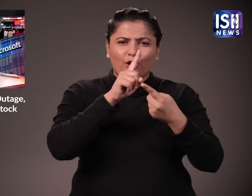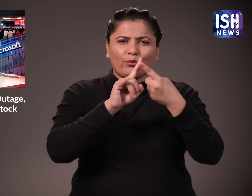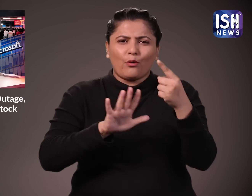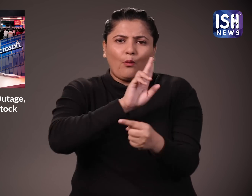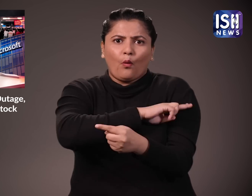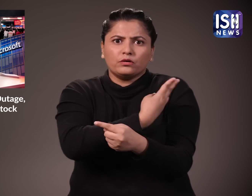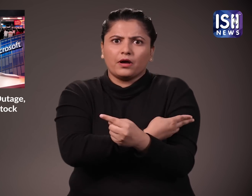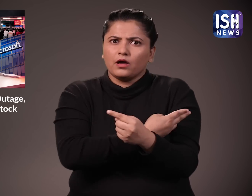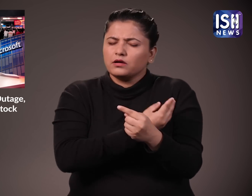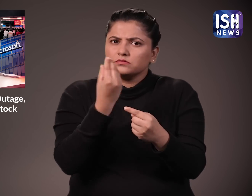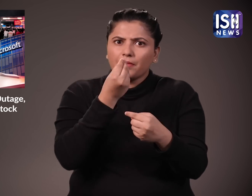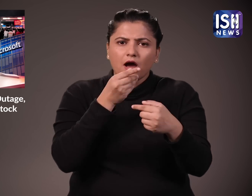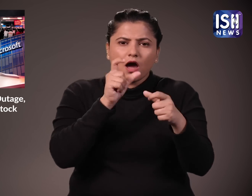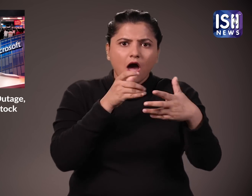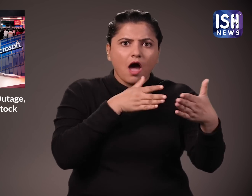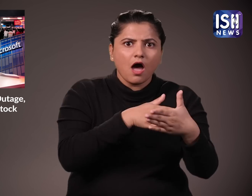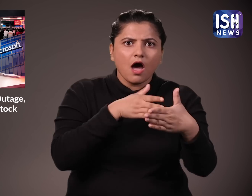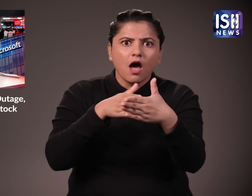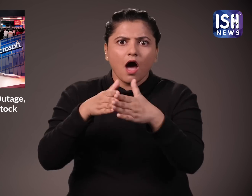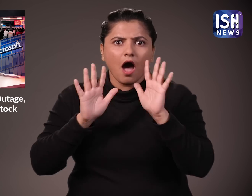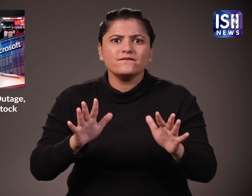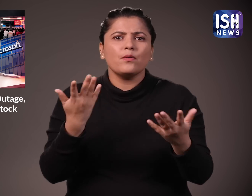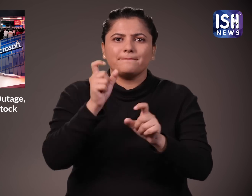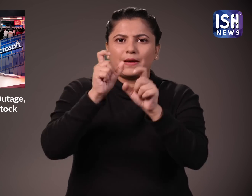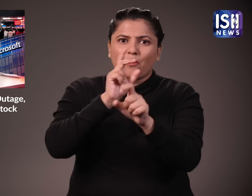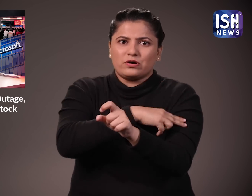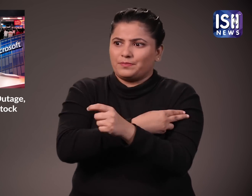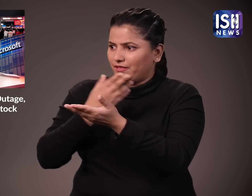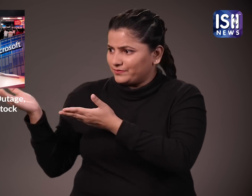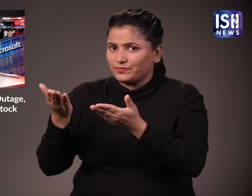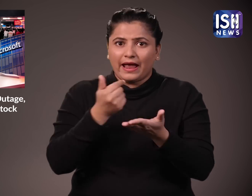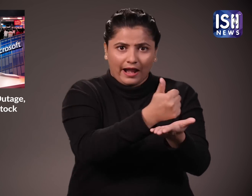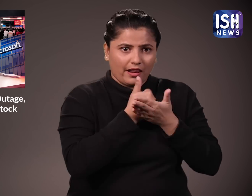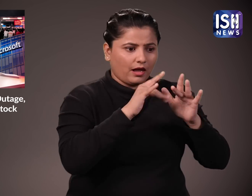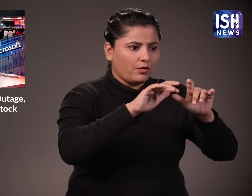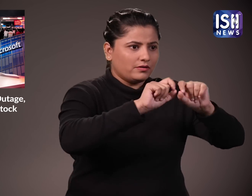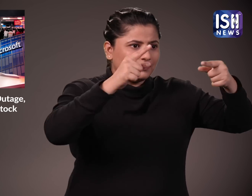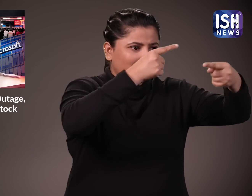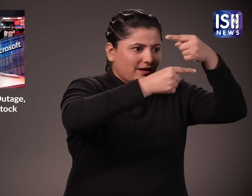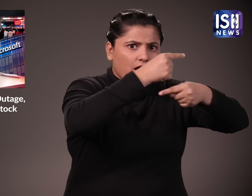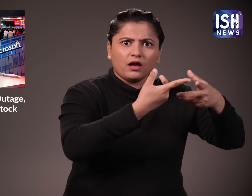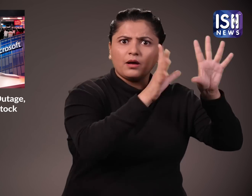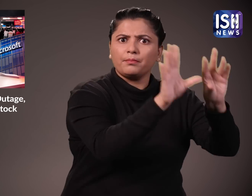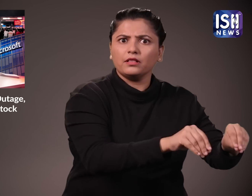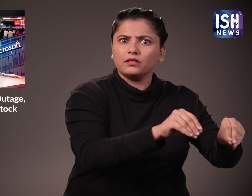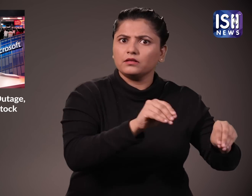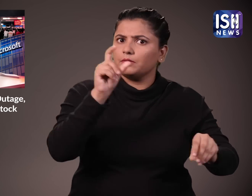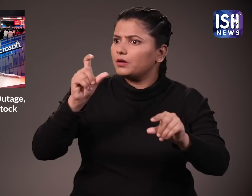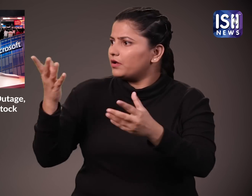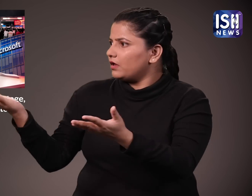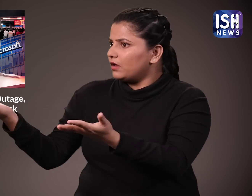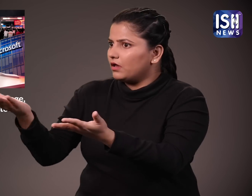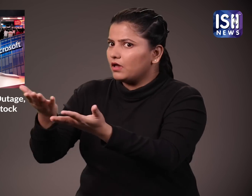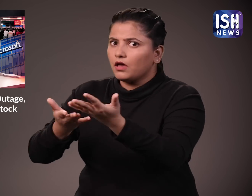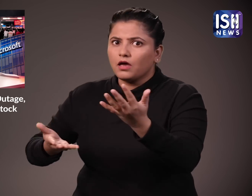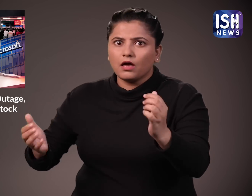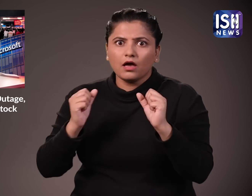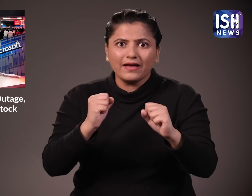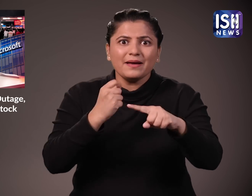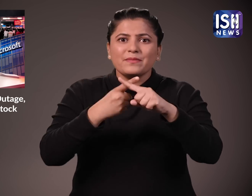Hospitals in Europe could not check the appoinment schedules of the patients,